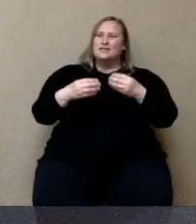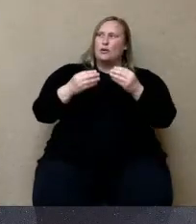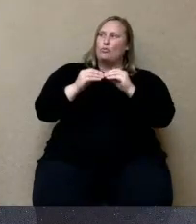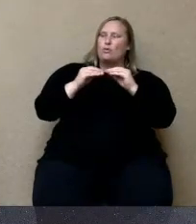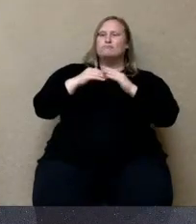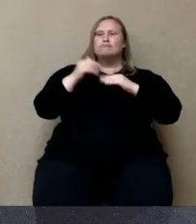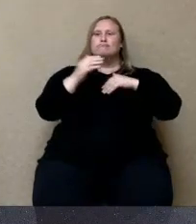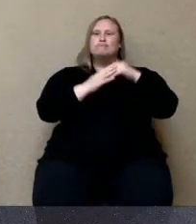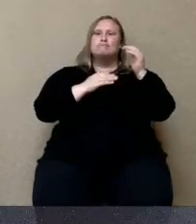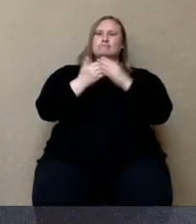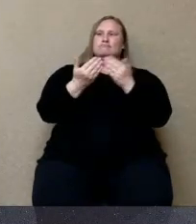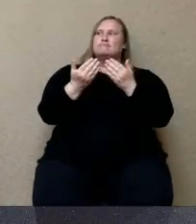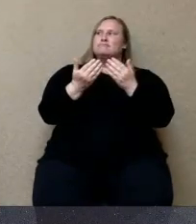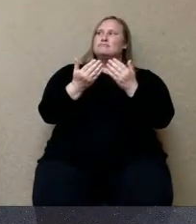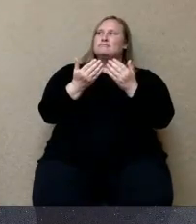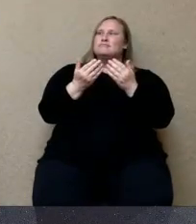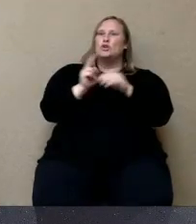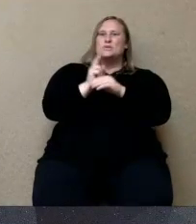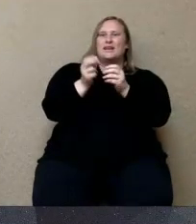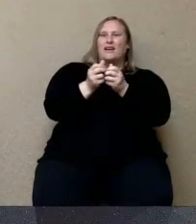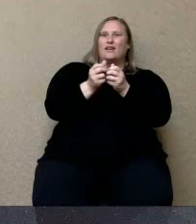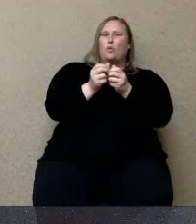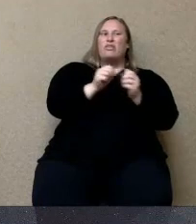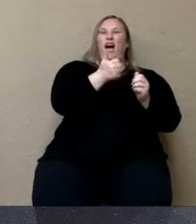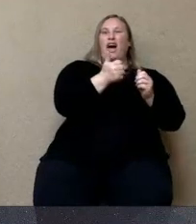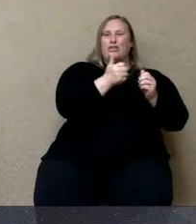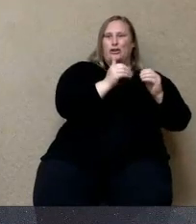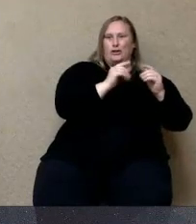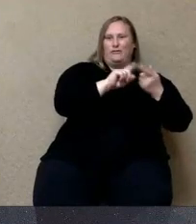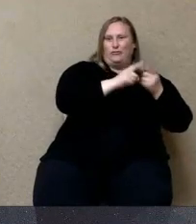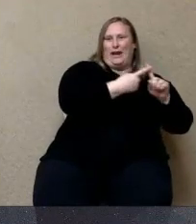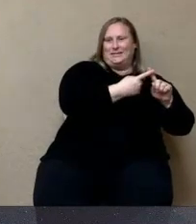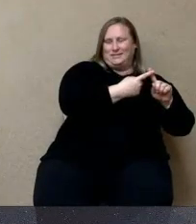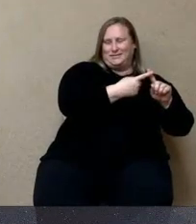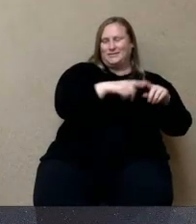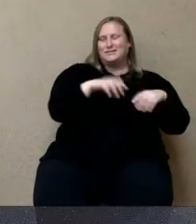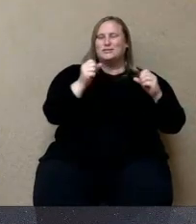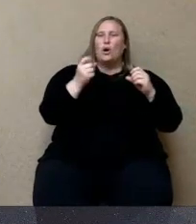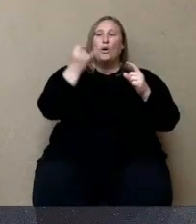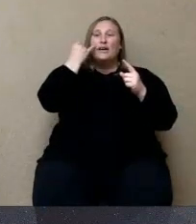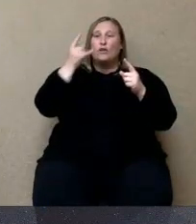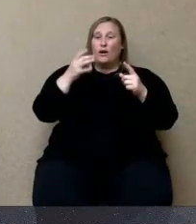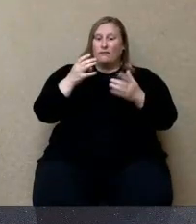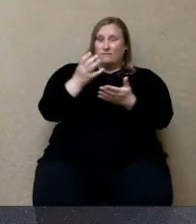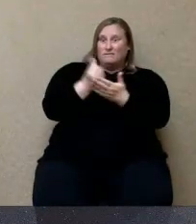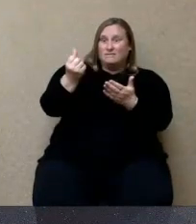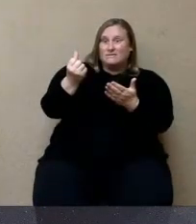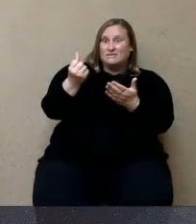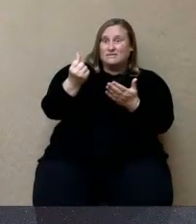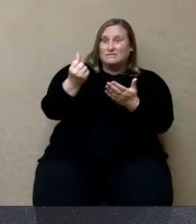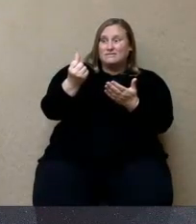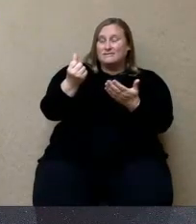more comfortable using it with other peers. So, if you have any opportunity to match up with someone else who's using a device, that can be a great